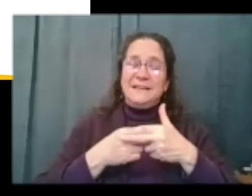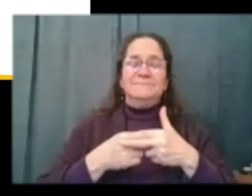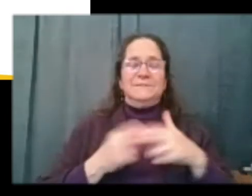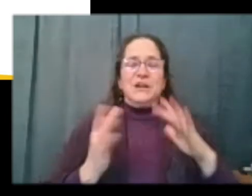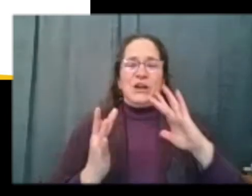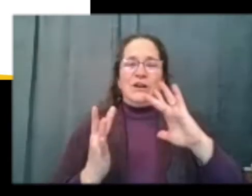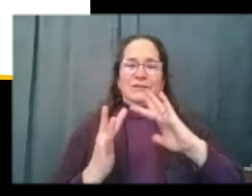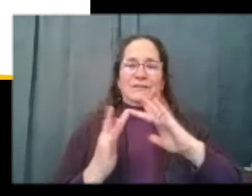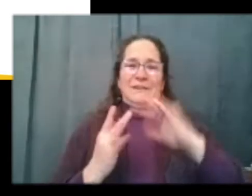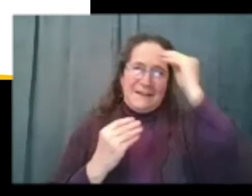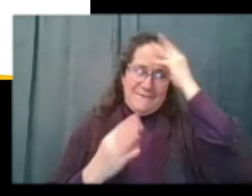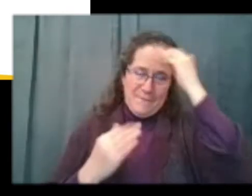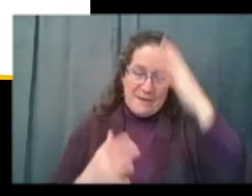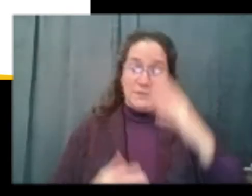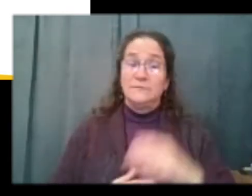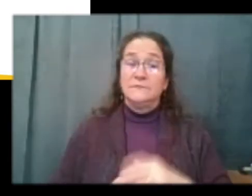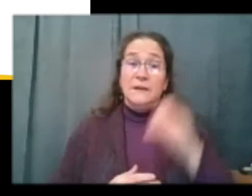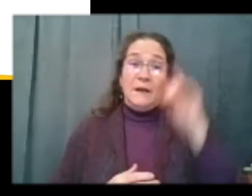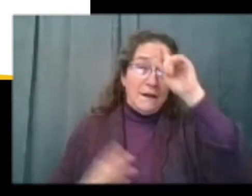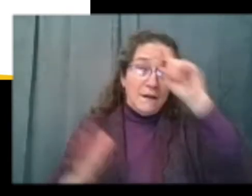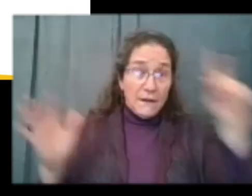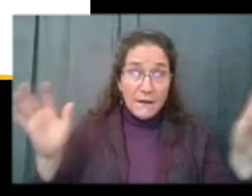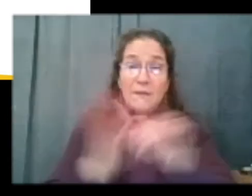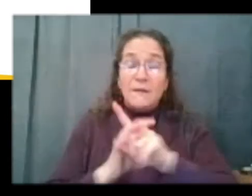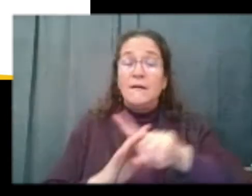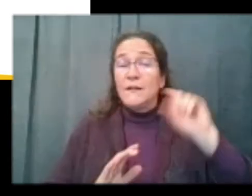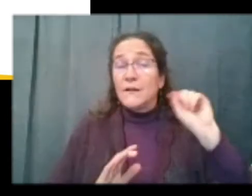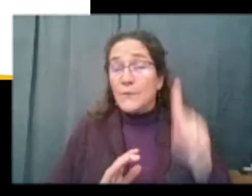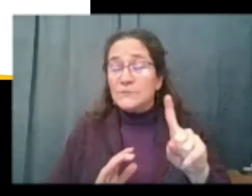so please feel free to reach out if you have any questions.